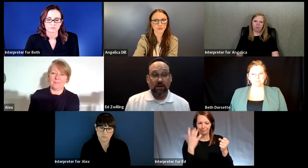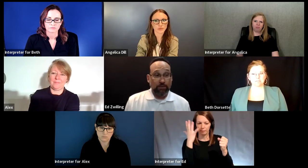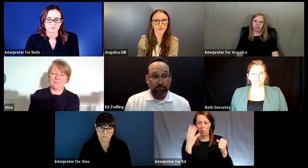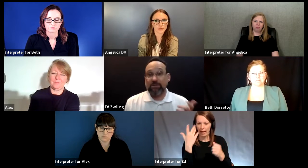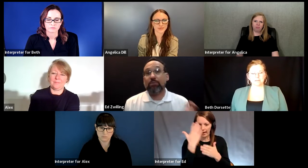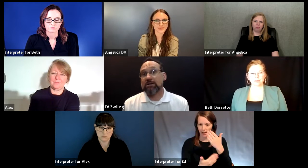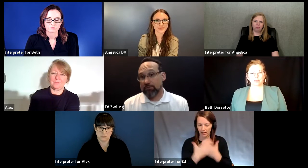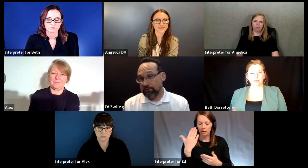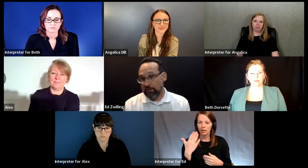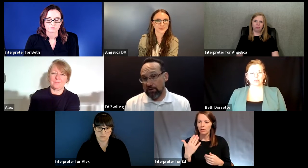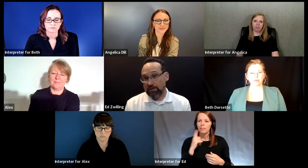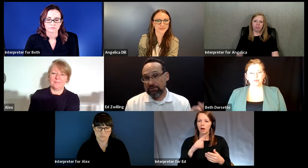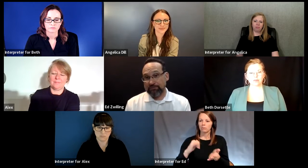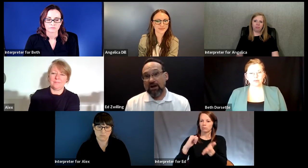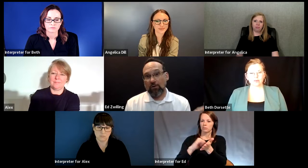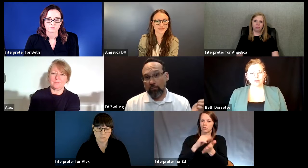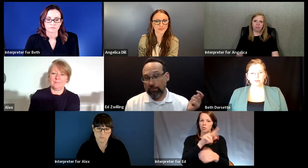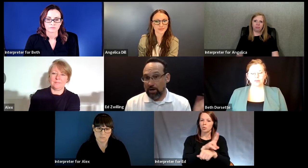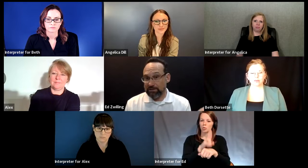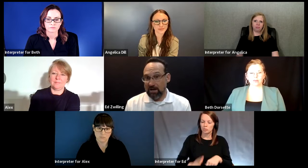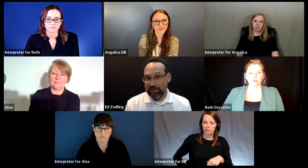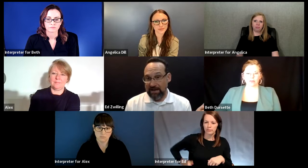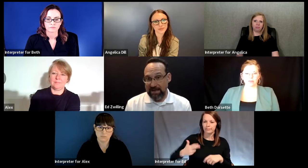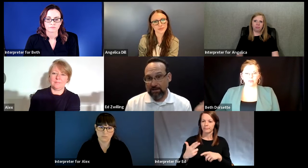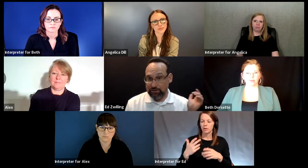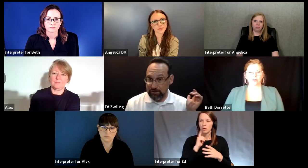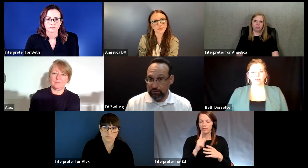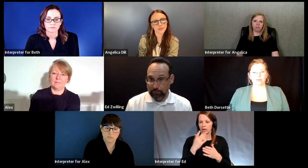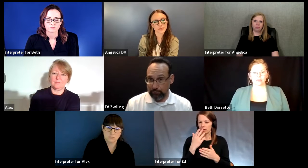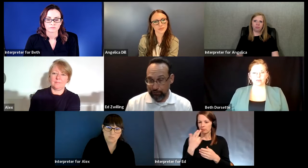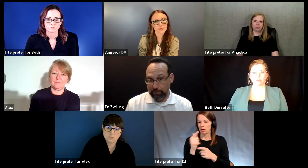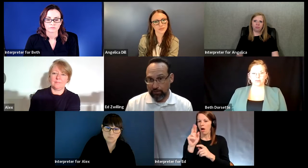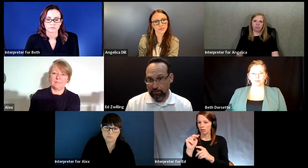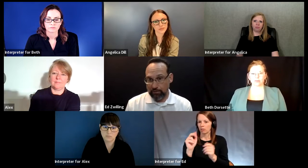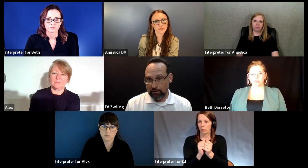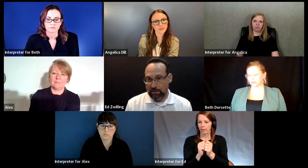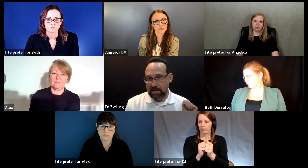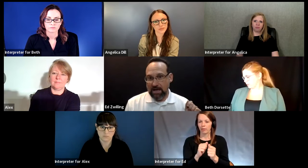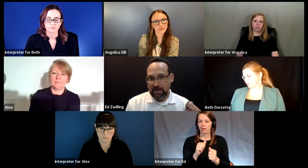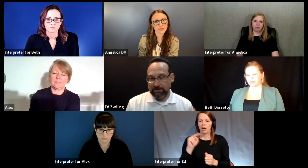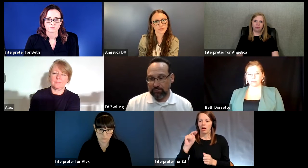But it was impossible for her to use a firearm with her non-dominant hand because she couldn't pull the trigger.